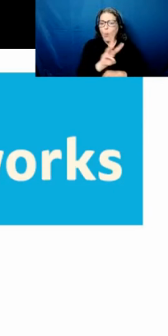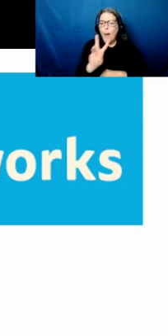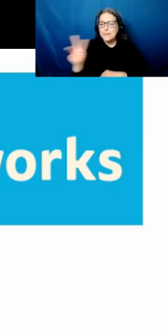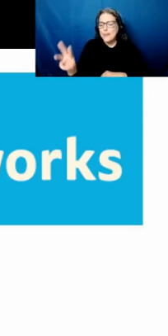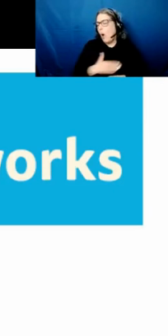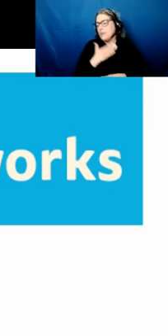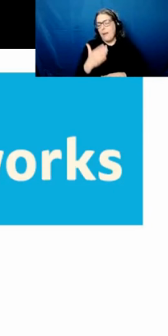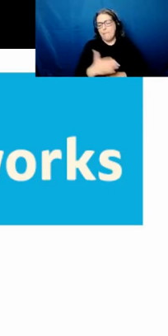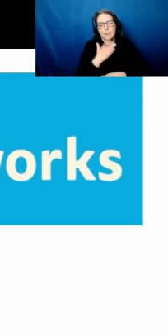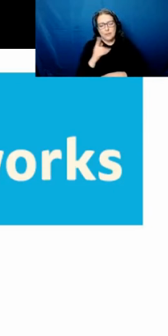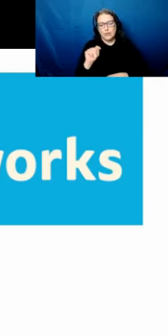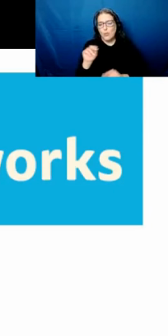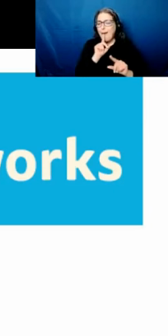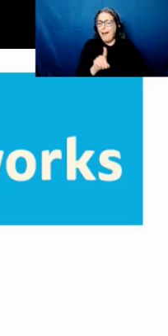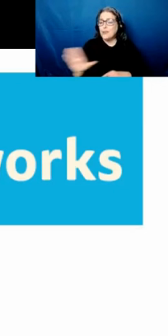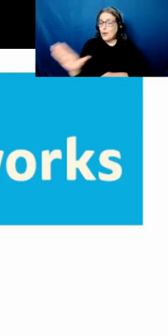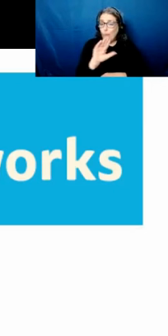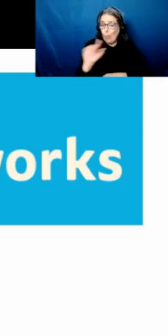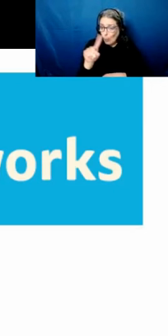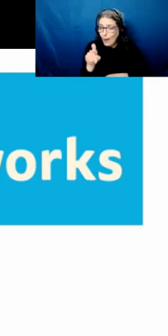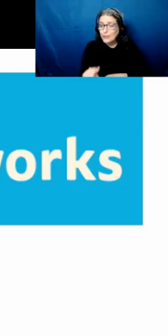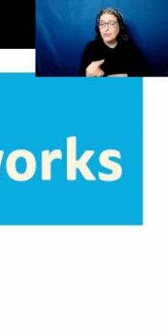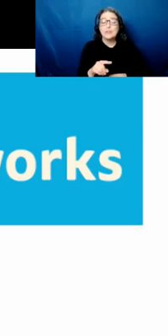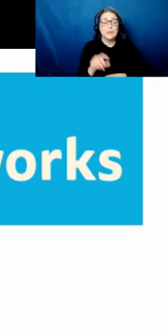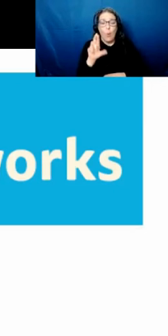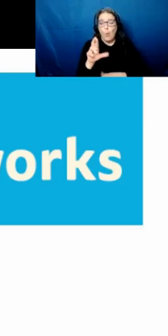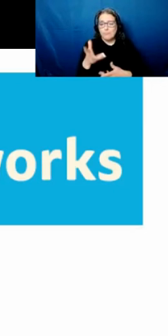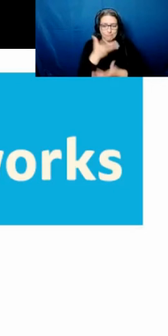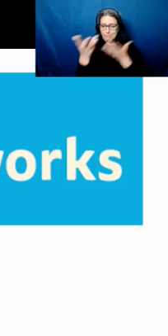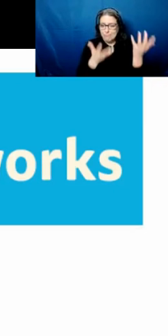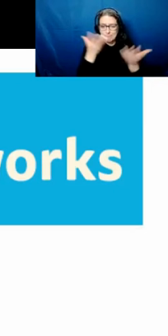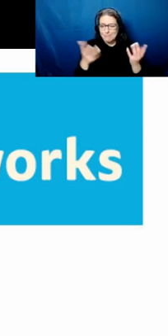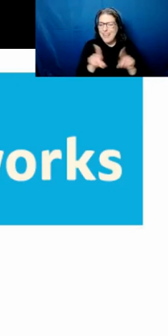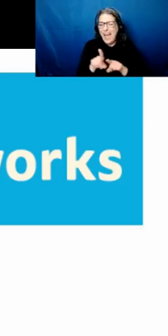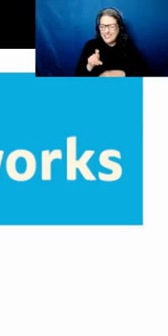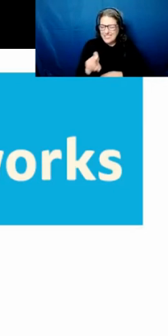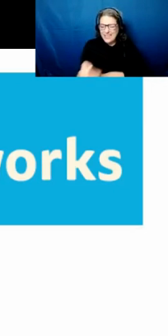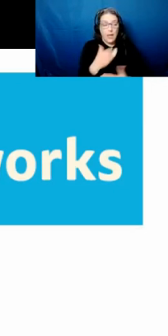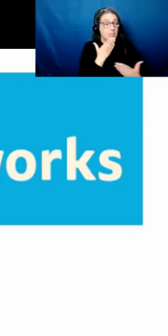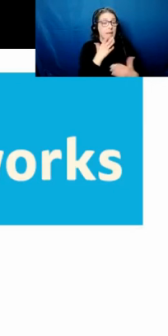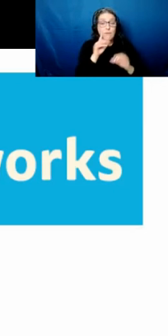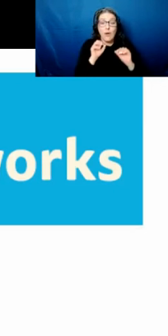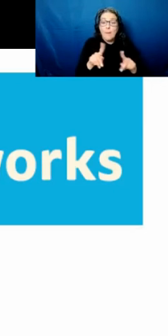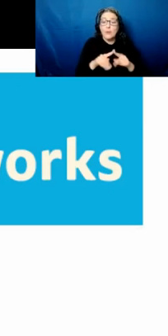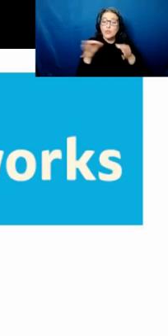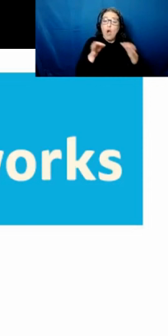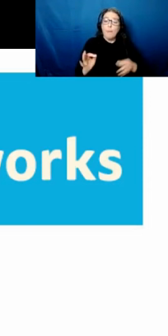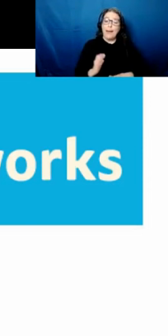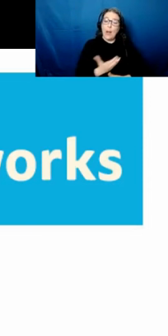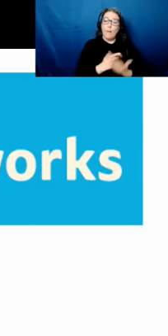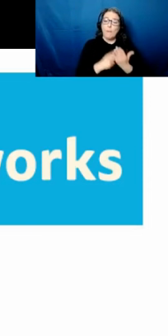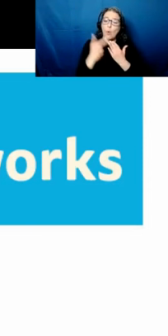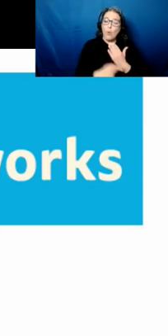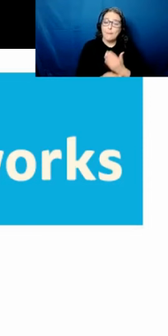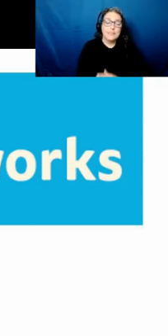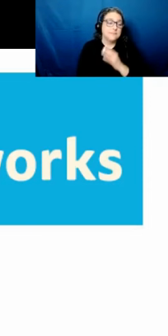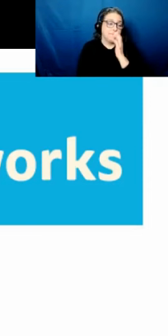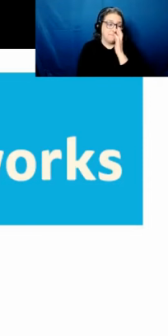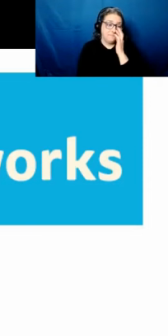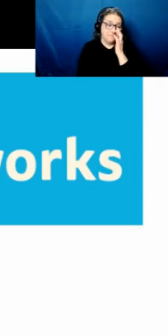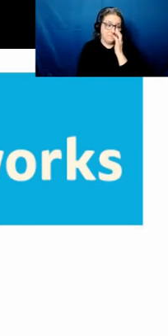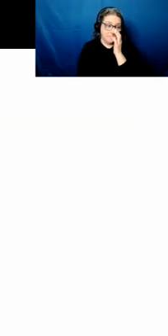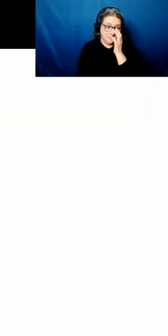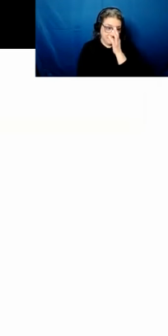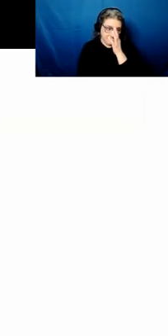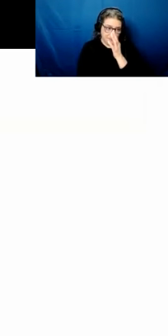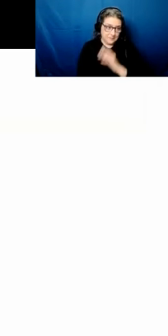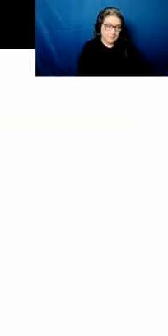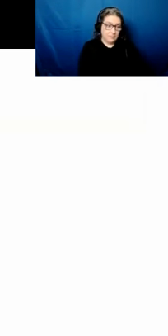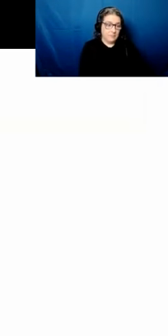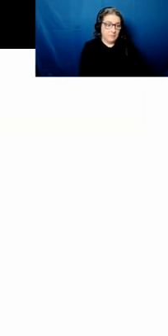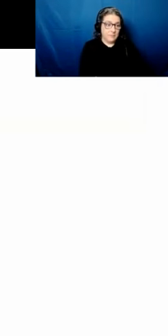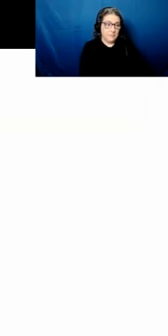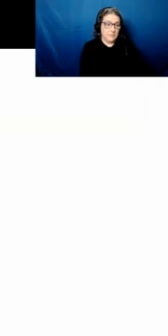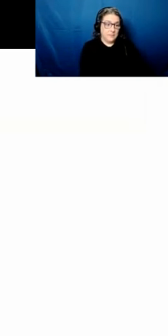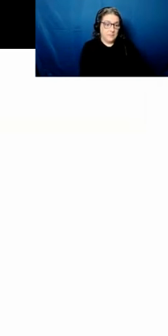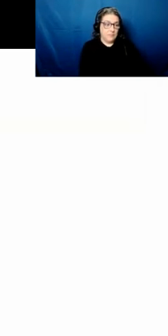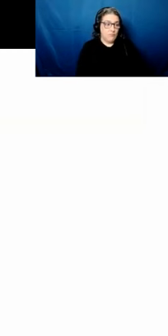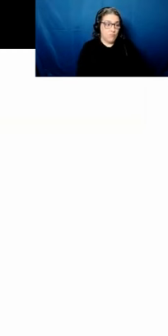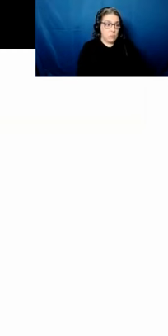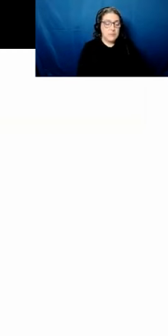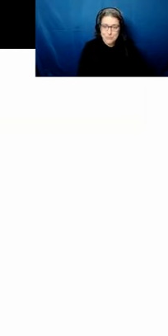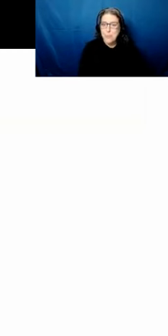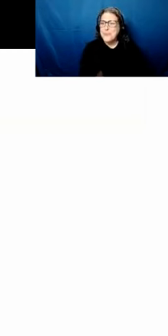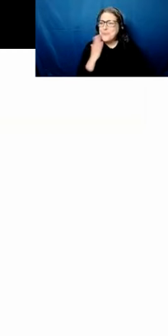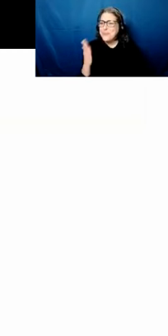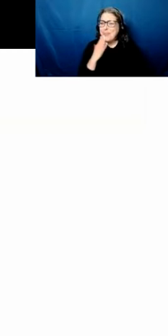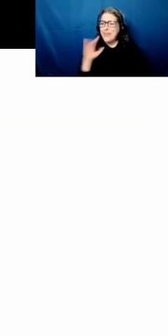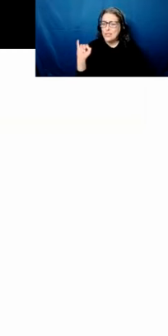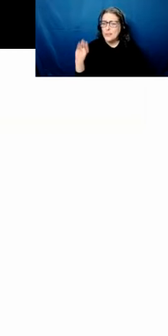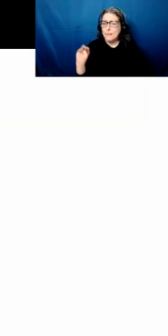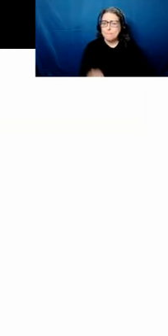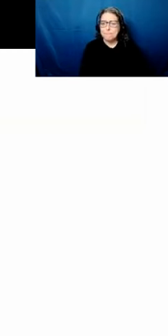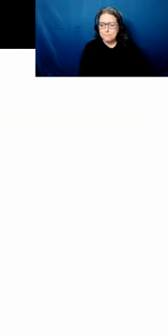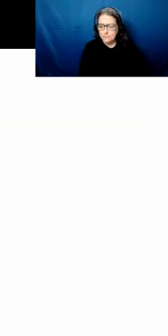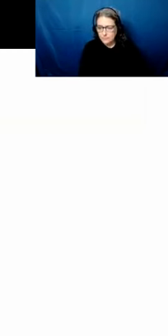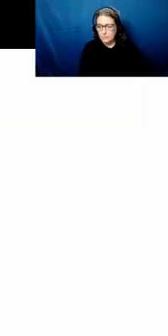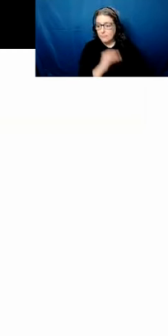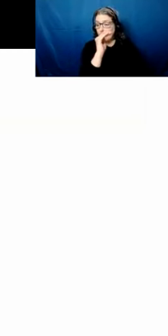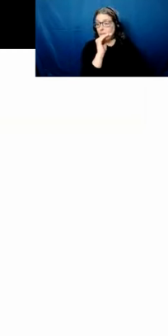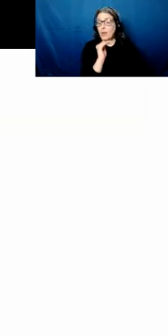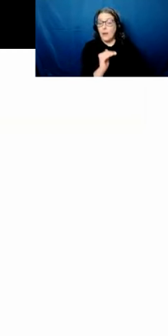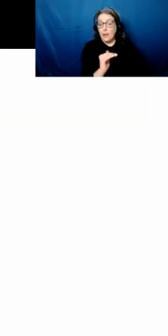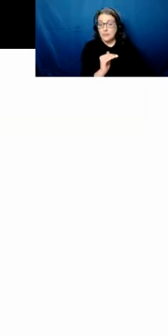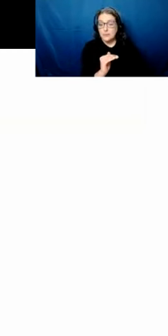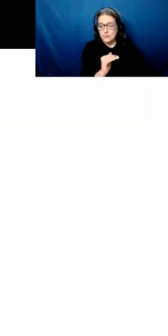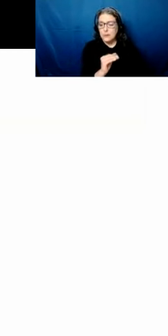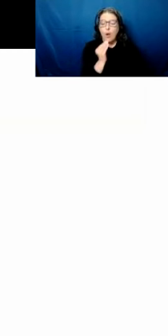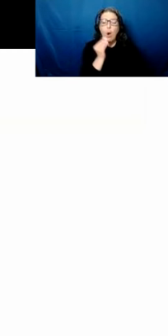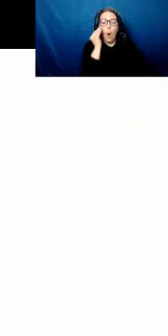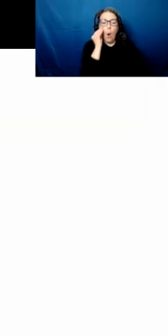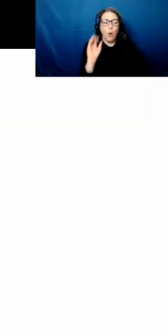And so one of the ways we try to address that is for -- is under our home affordability program which was really started because of the funding we've been able to receive through the City of Omaha through the Urban Homestead funding.